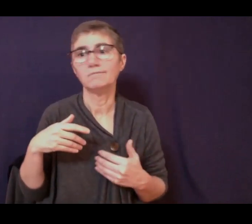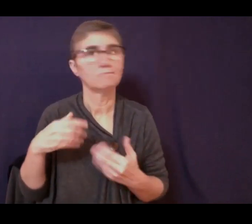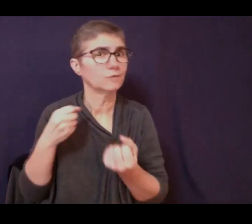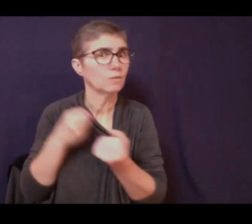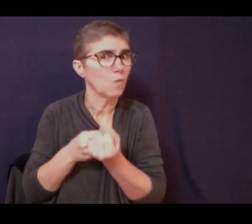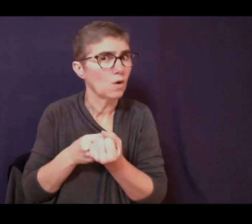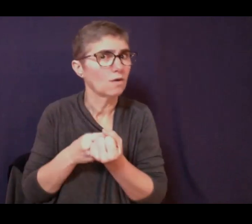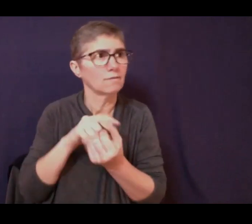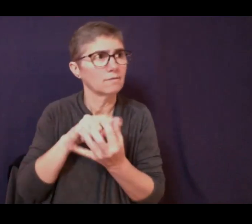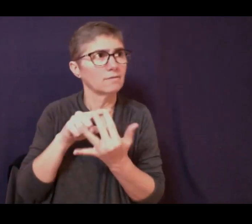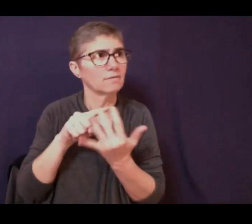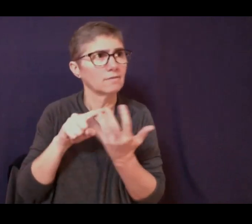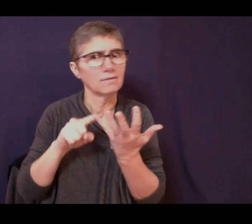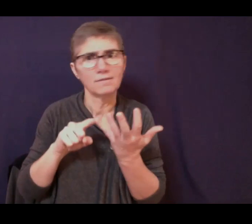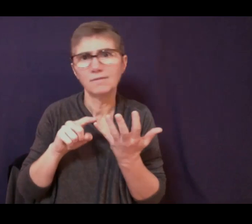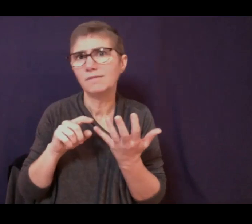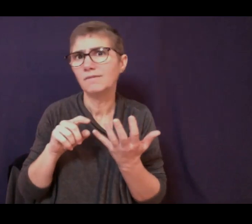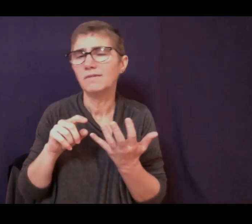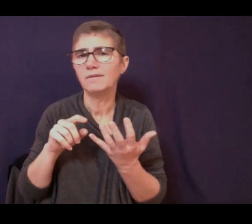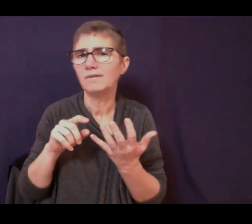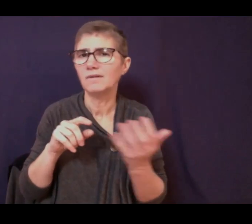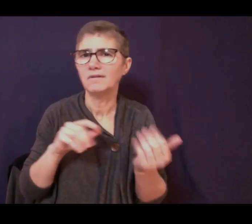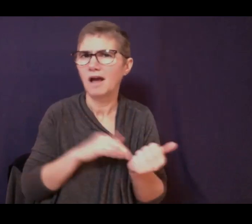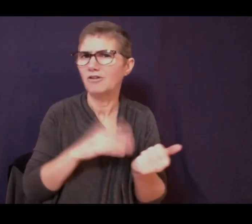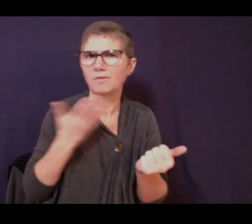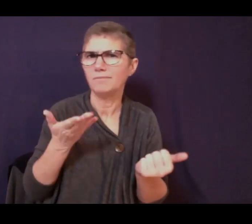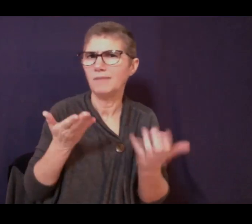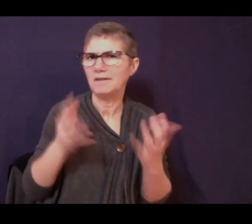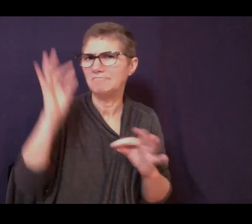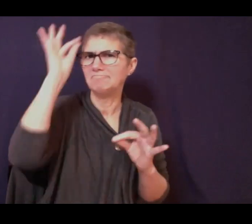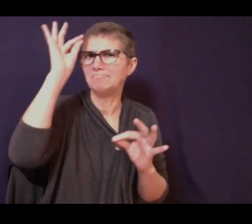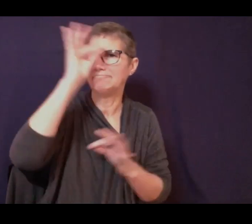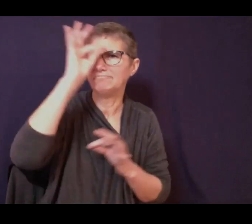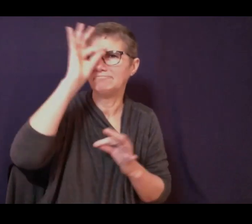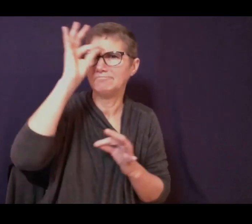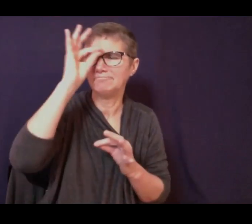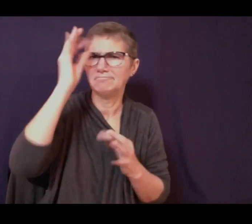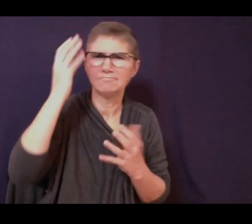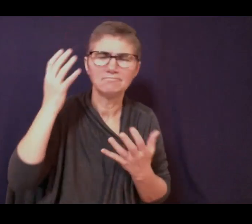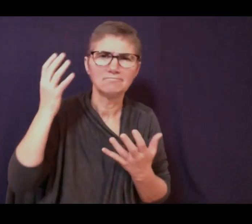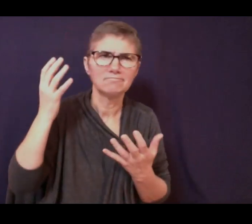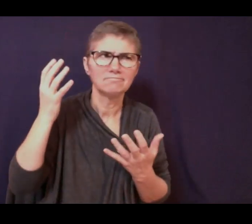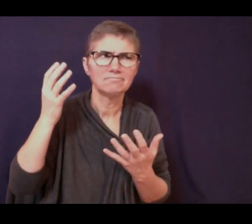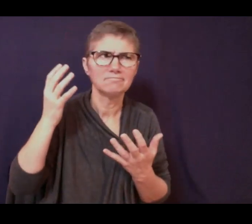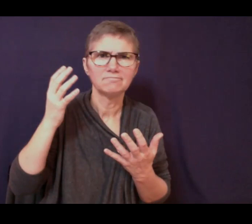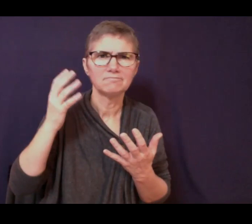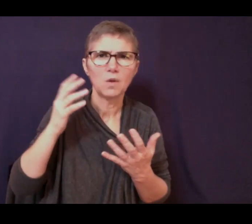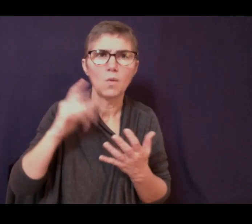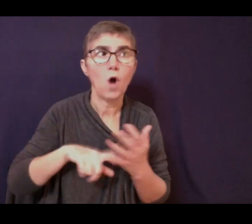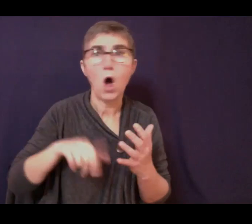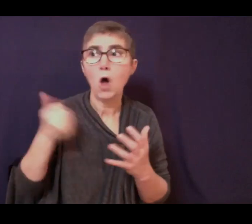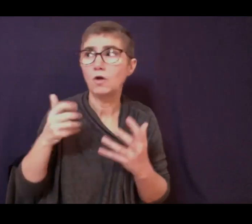of conditions but they may not have like you know deep familiarity with